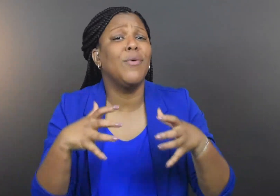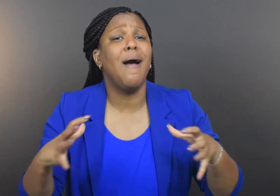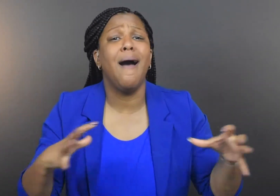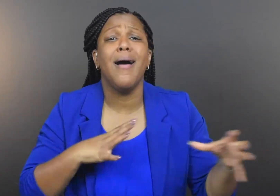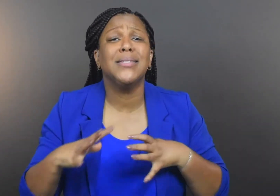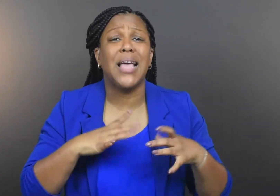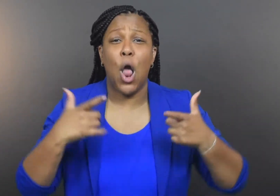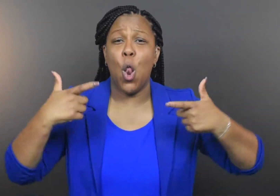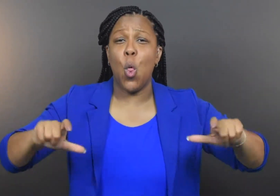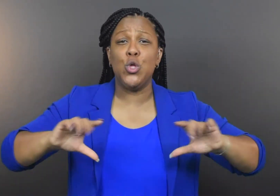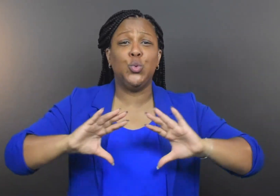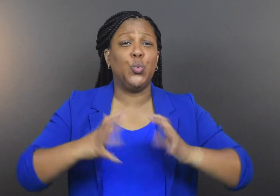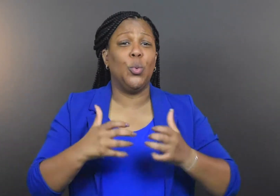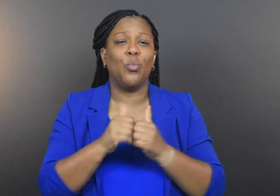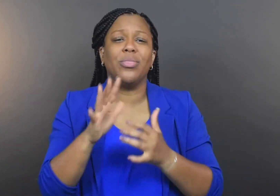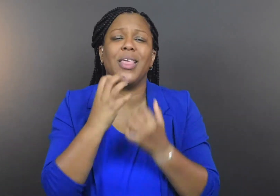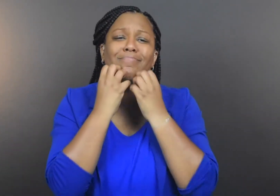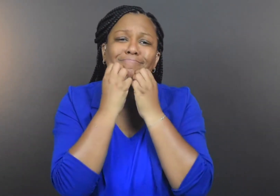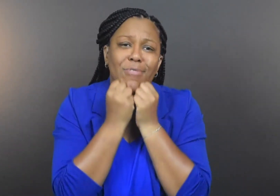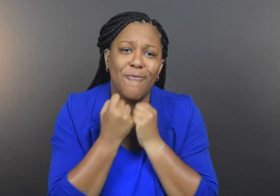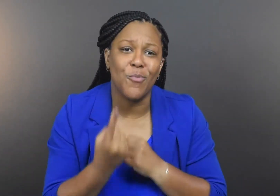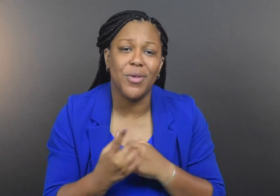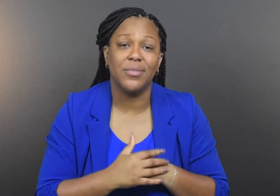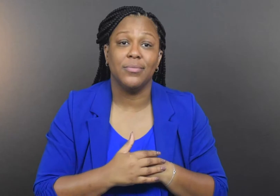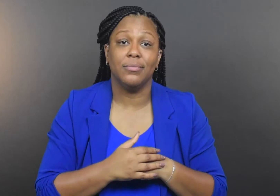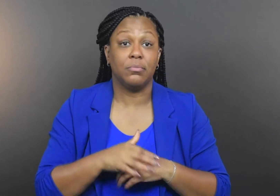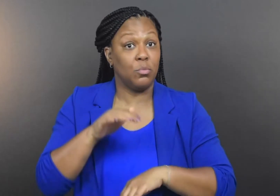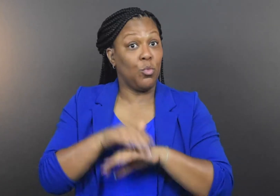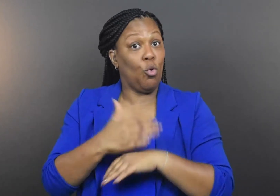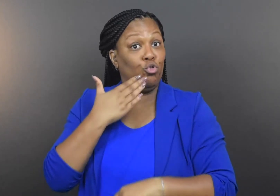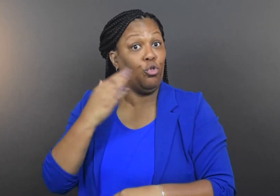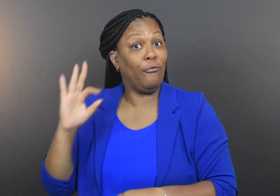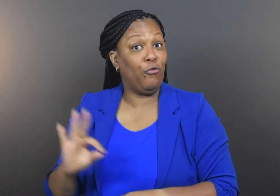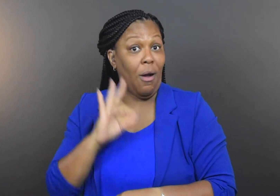but they also couldn’t gather for the holidays with large groups of loved ones.